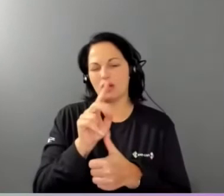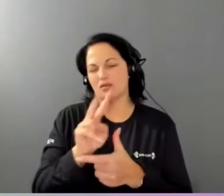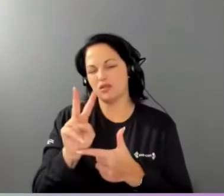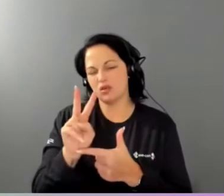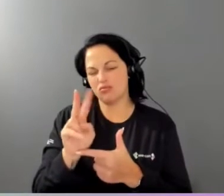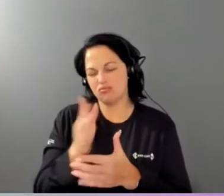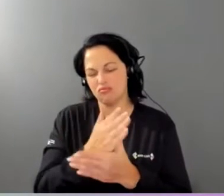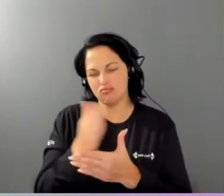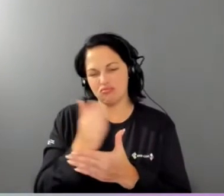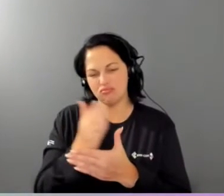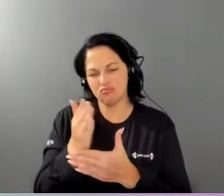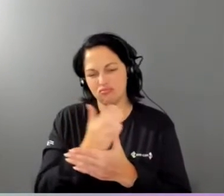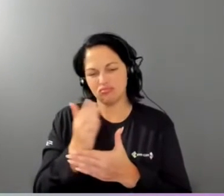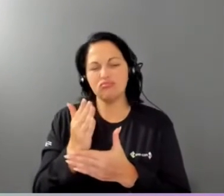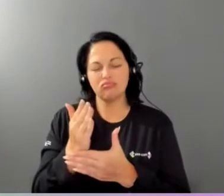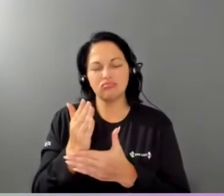and maturity models for fall